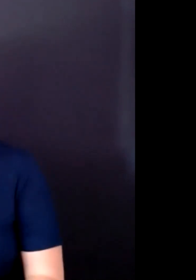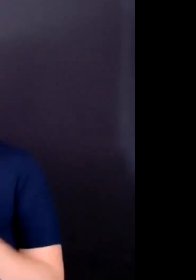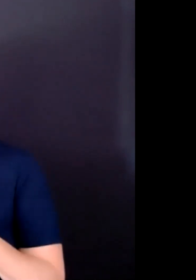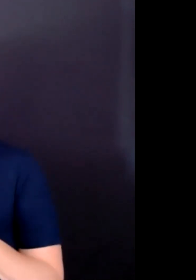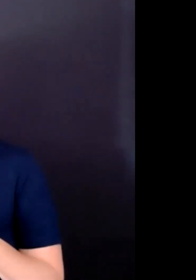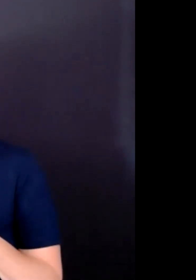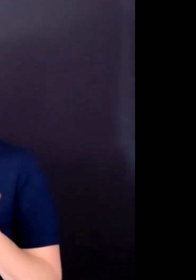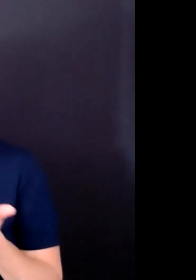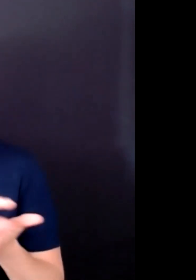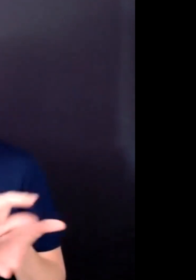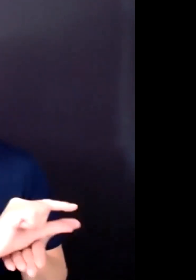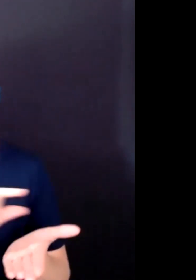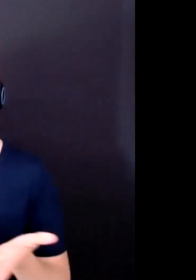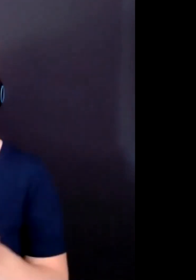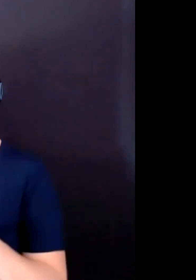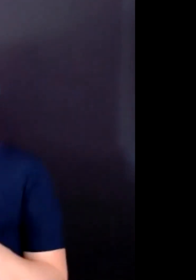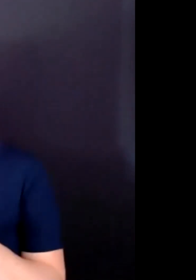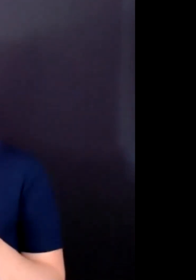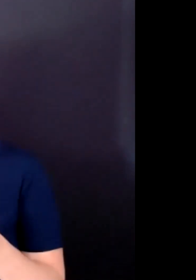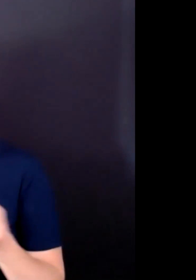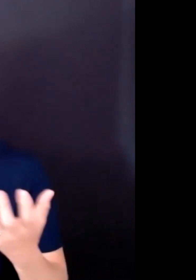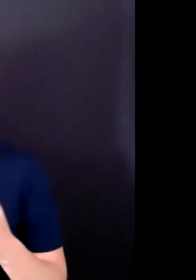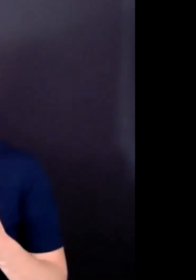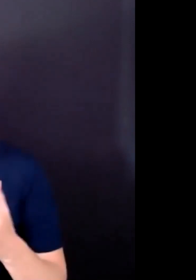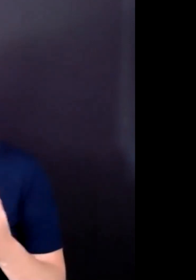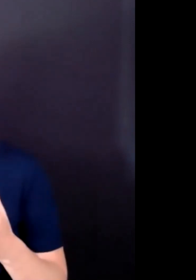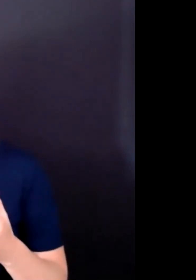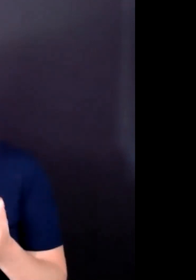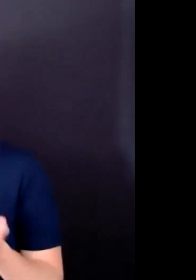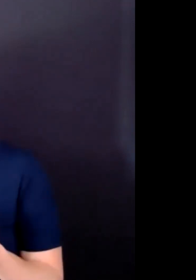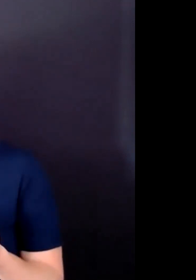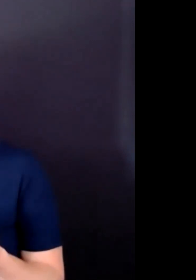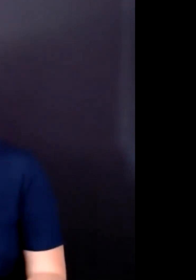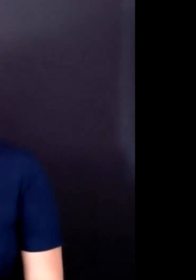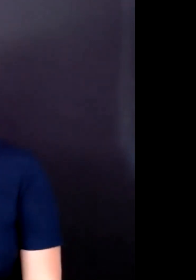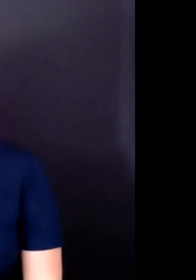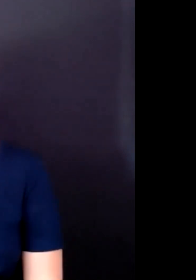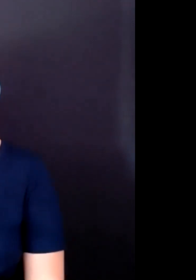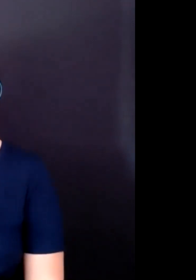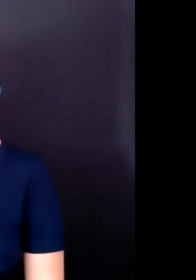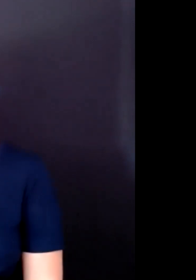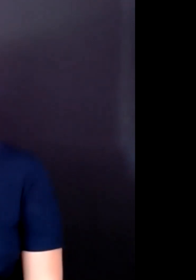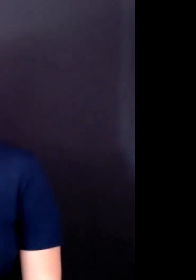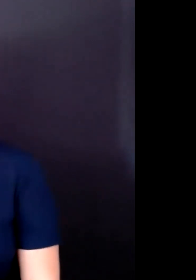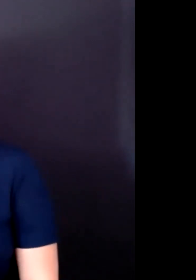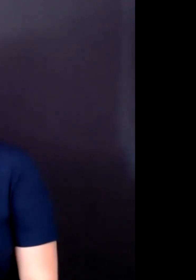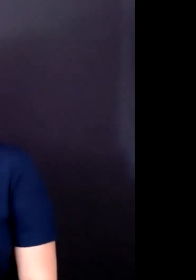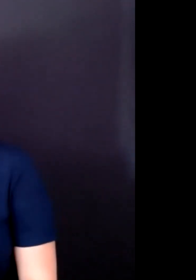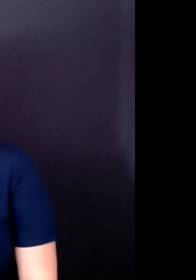$250,000. But for the FY '22 fiscal year, which is, as all of you